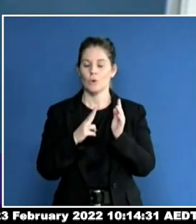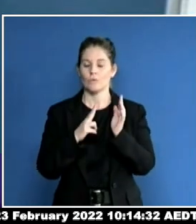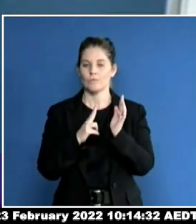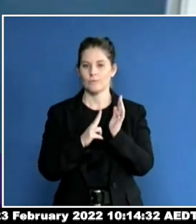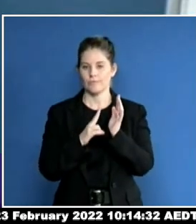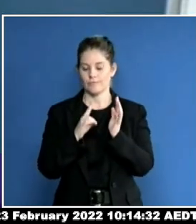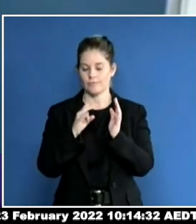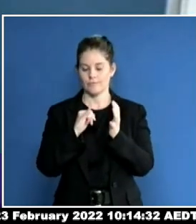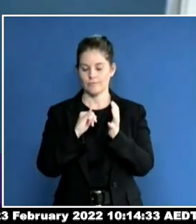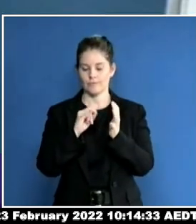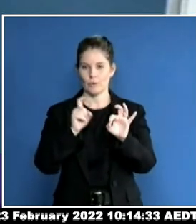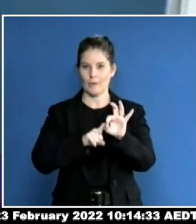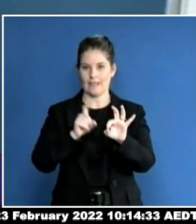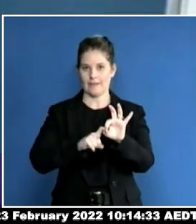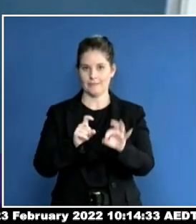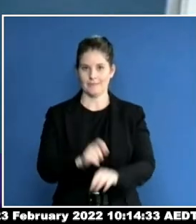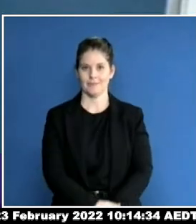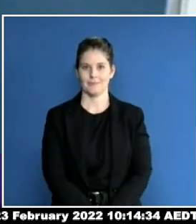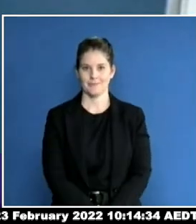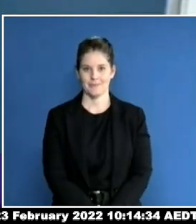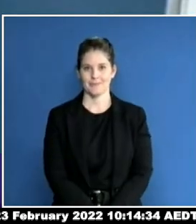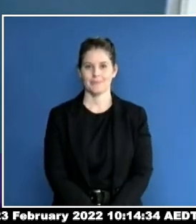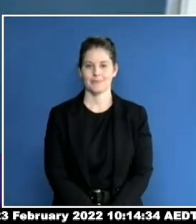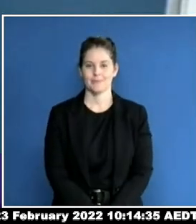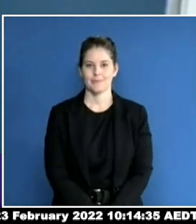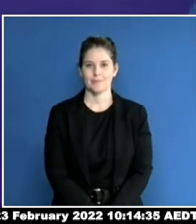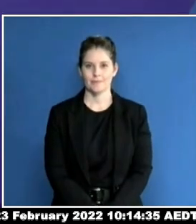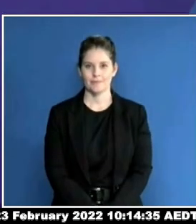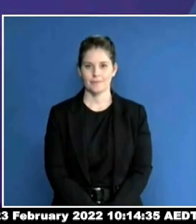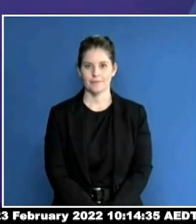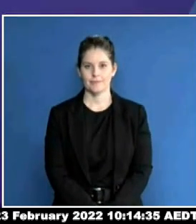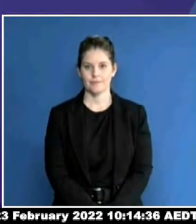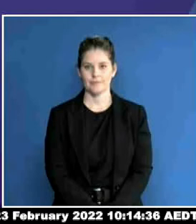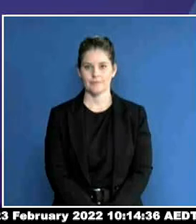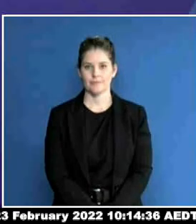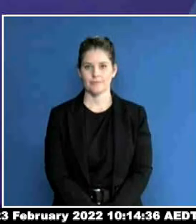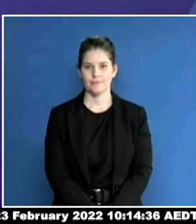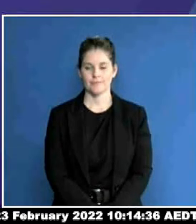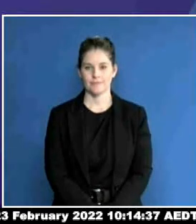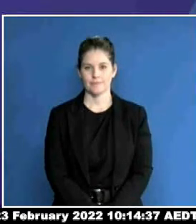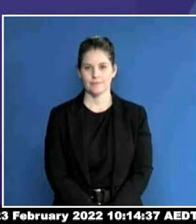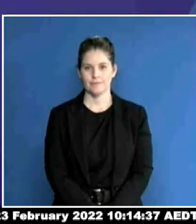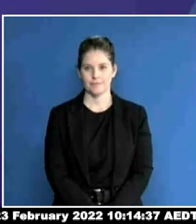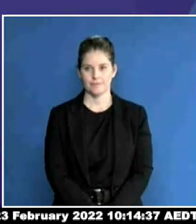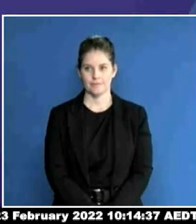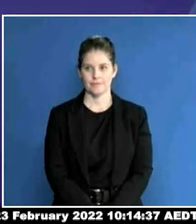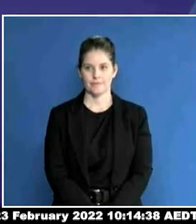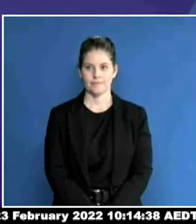Thank you, Ms McMillan. The State of Victoria. MR CHESTERMAN: Good morning, Commissioners. My name is Scott Chesterman.